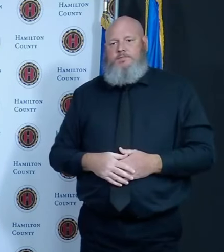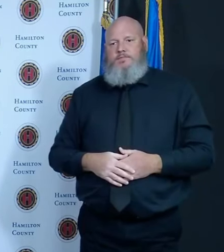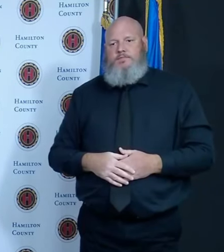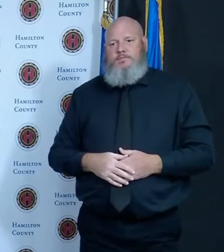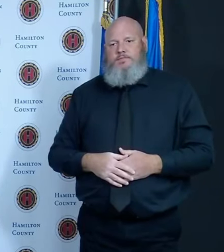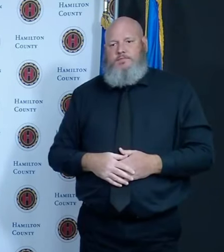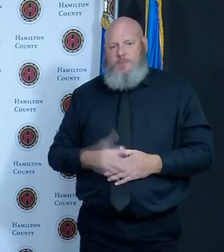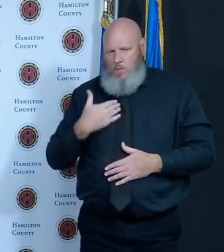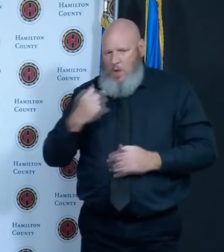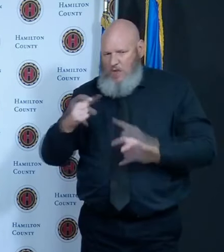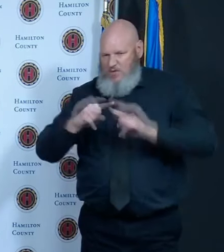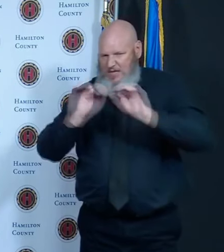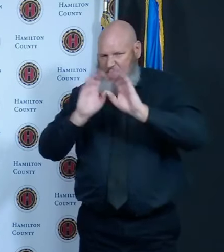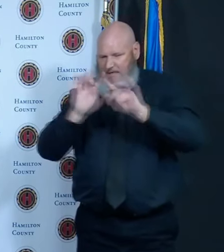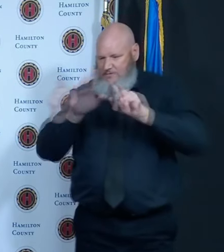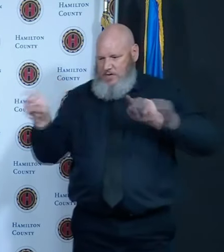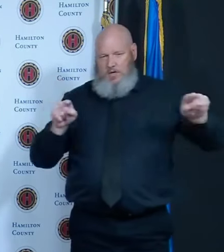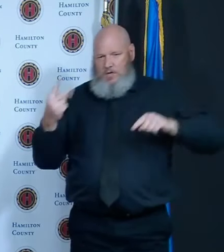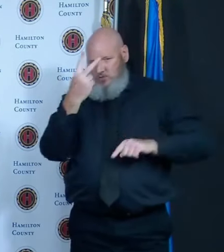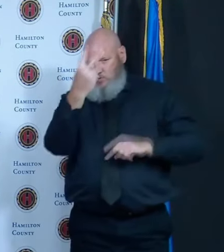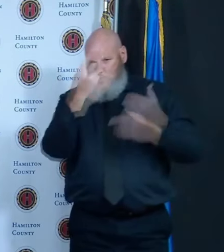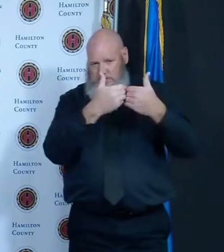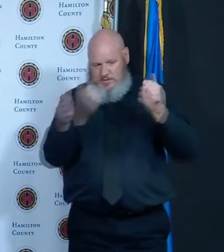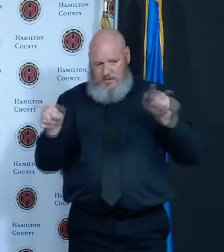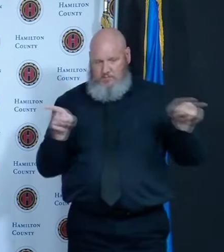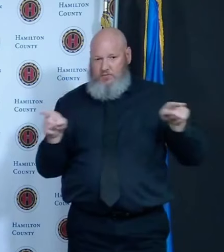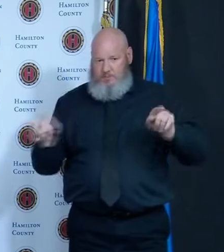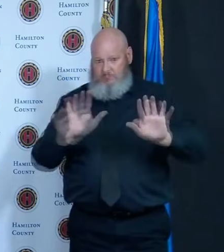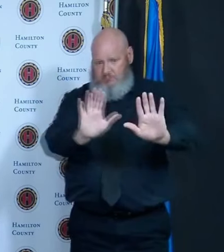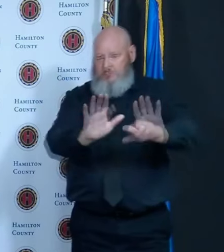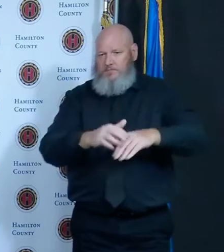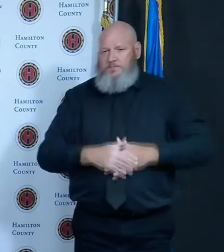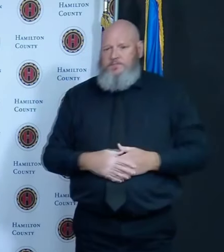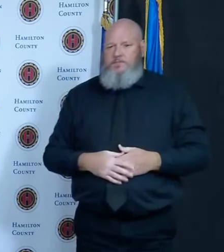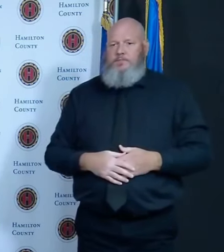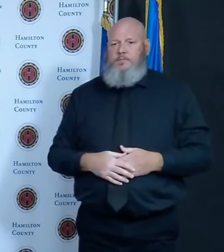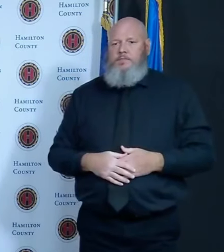industries that are really taking a hit right now I mean so many are but the